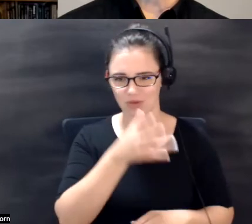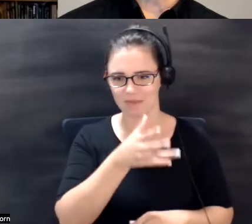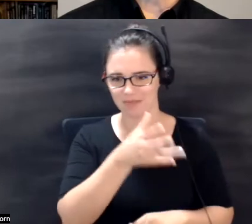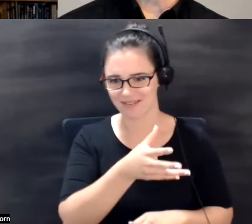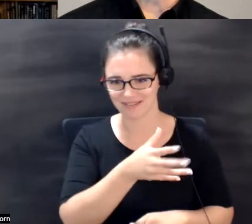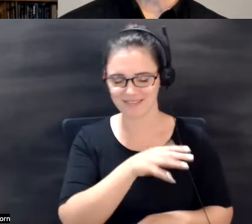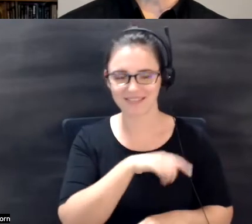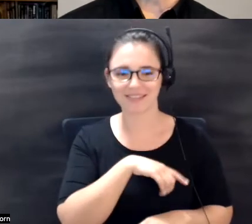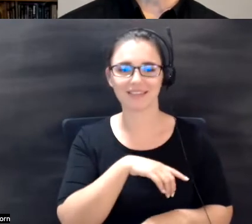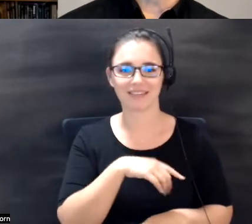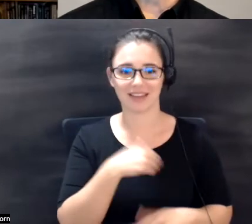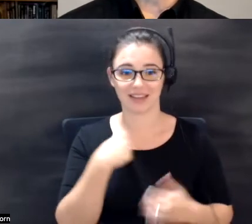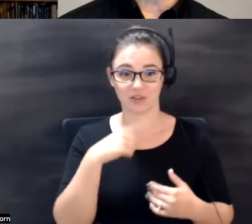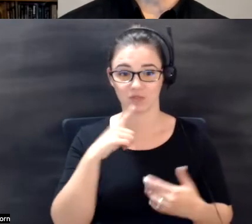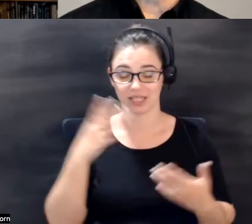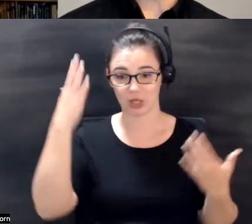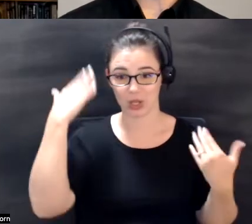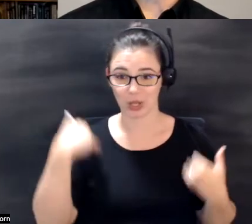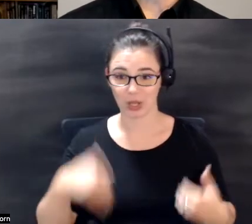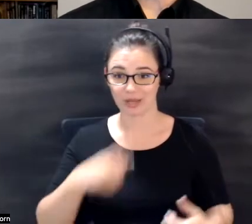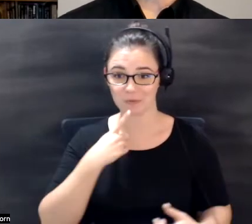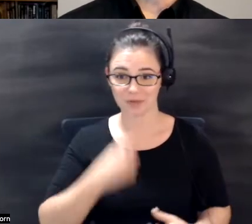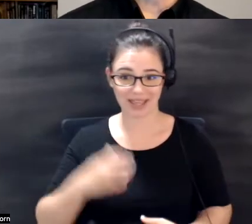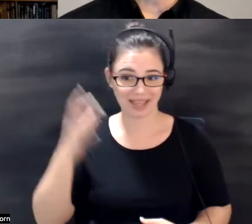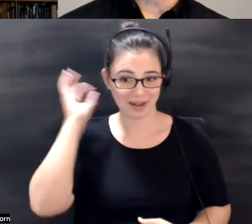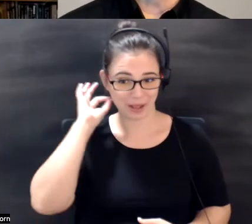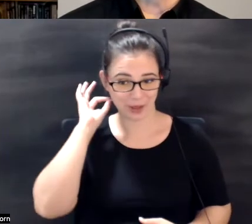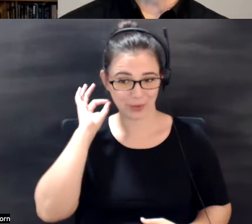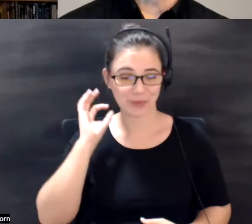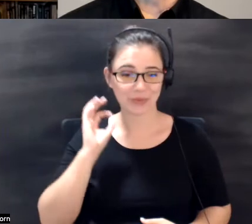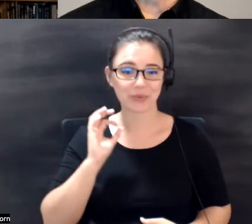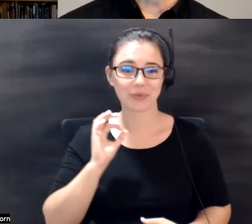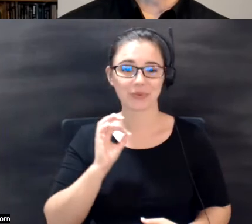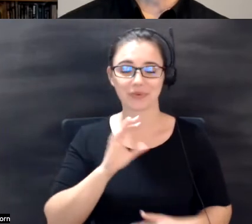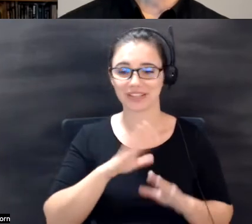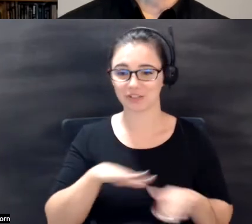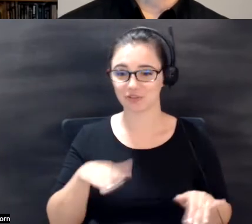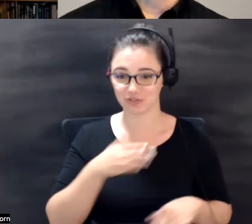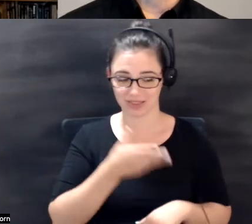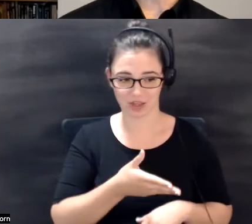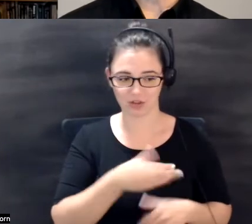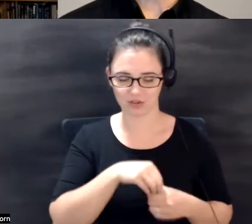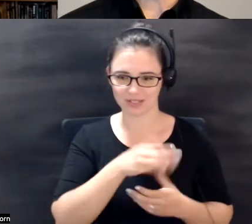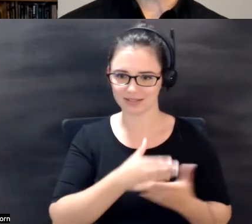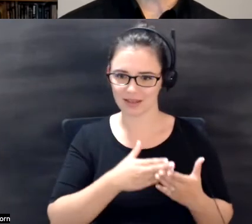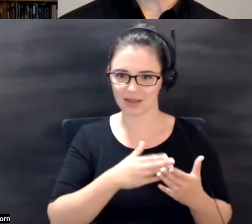um, you know, I have really-- I have long red hair, and the children in some of the rural areas would follow,